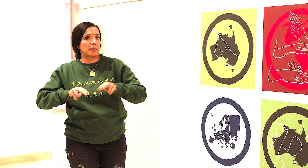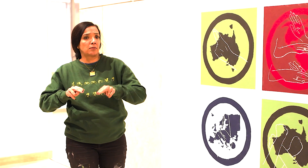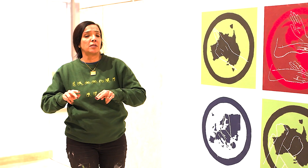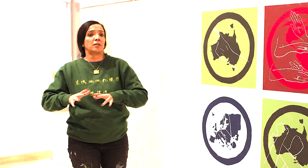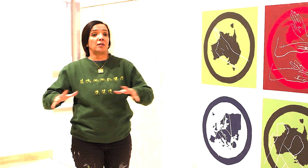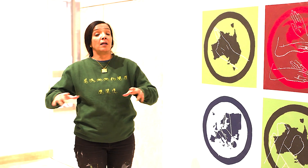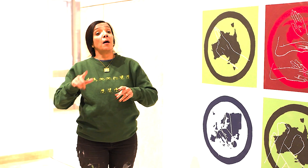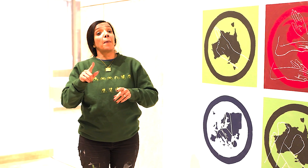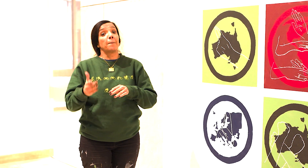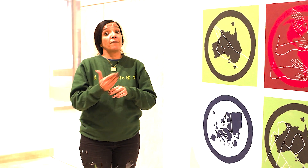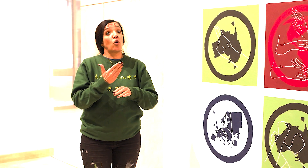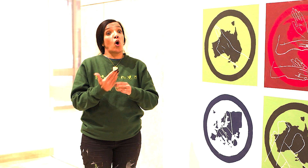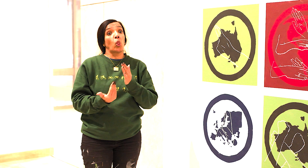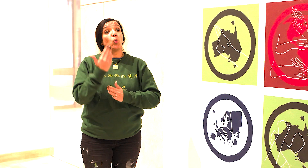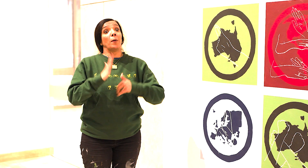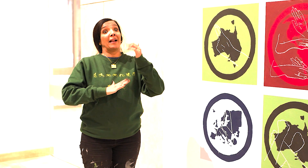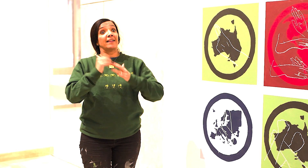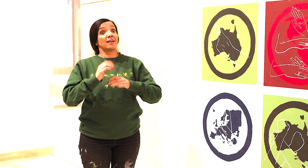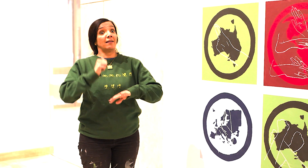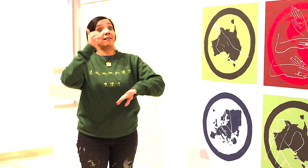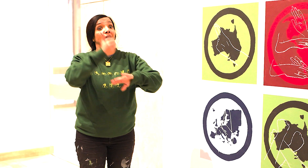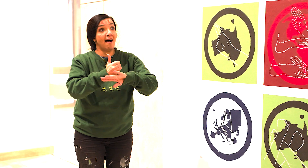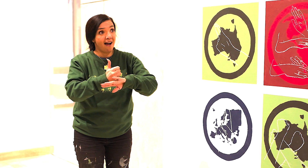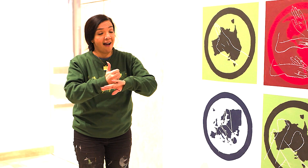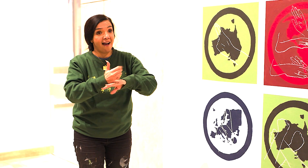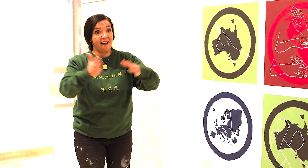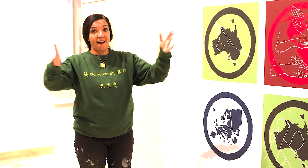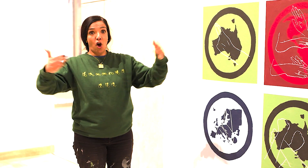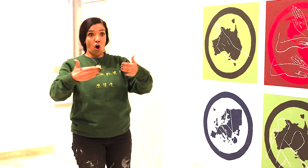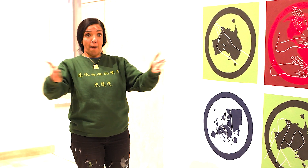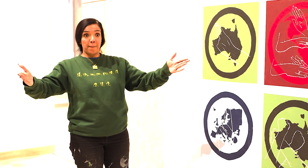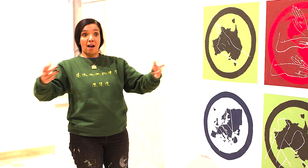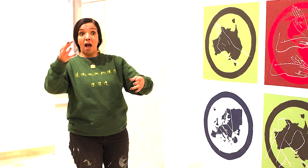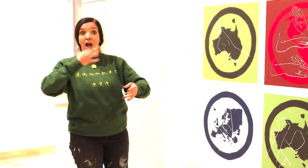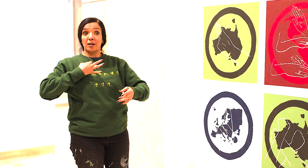their mental health assessments and diagnosis. Before the new building was established and open,